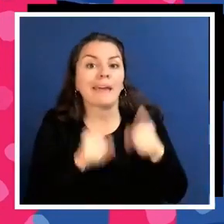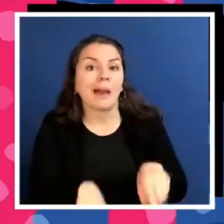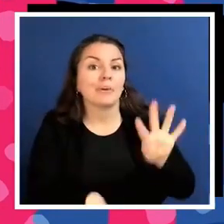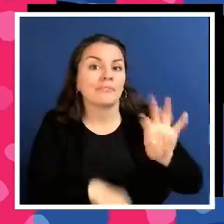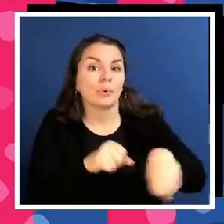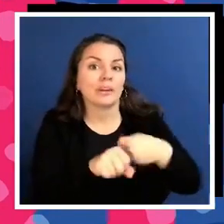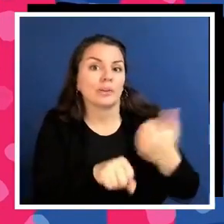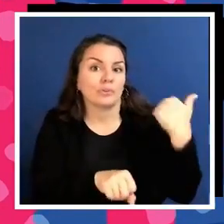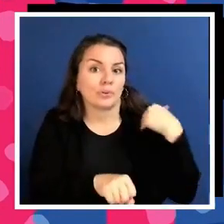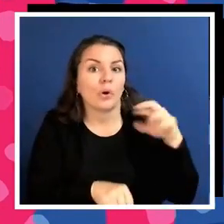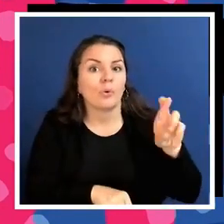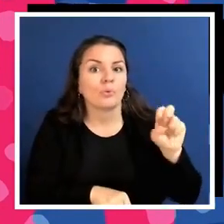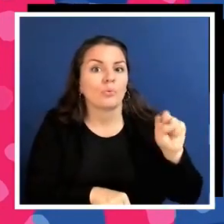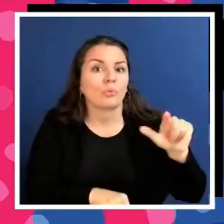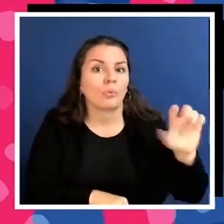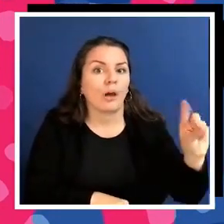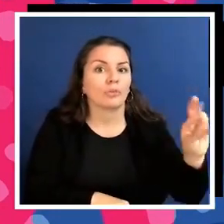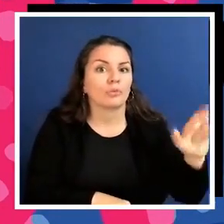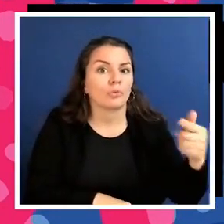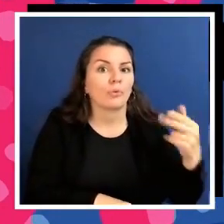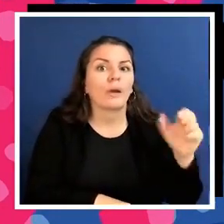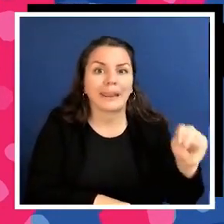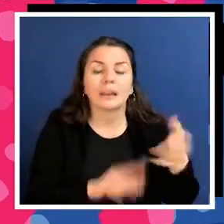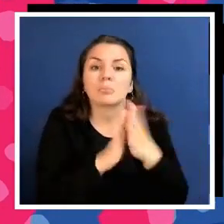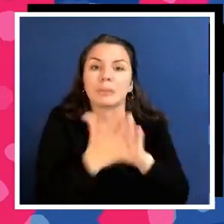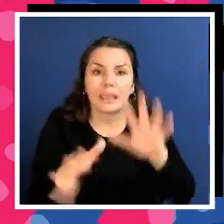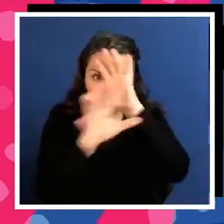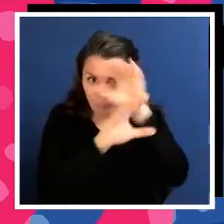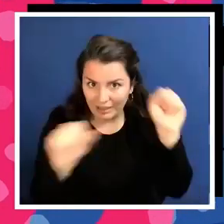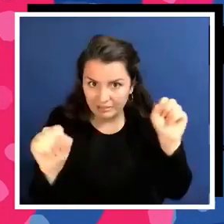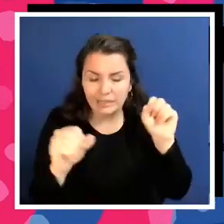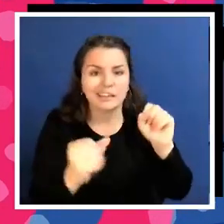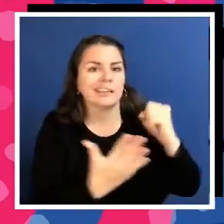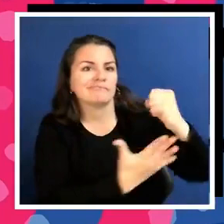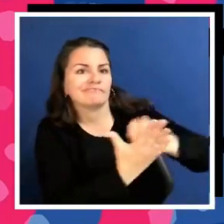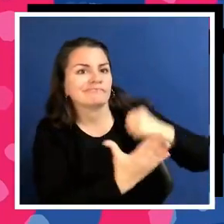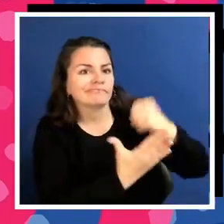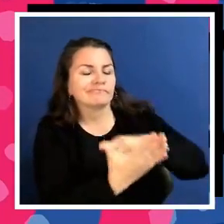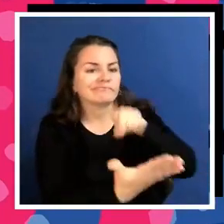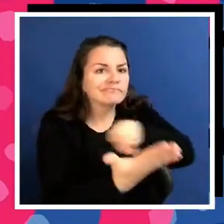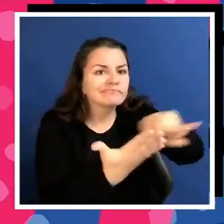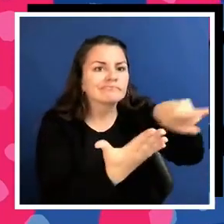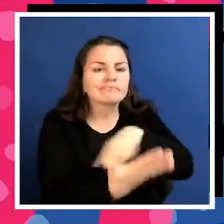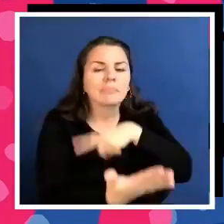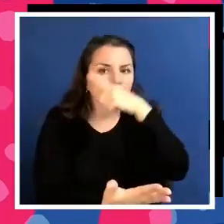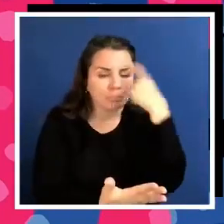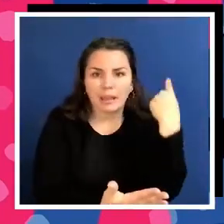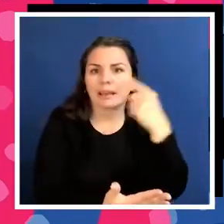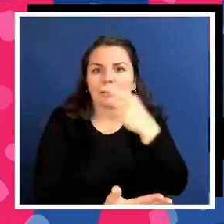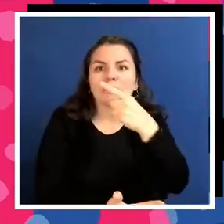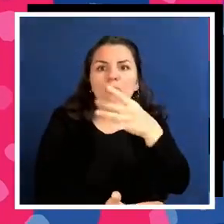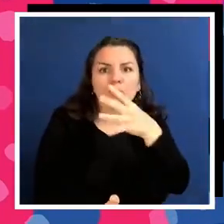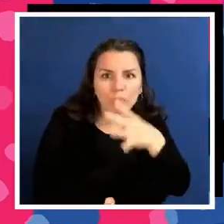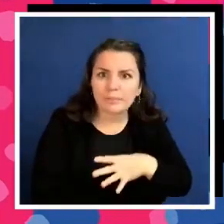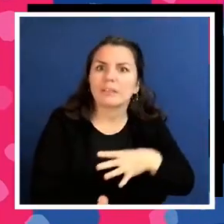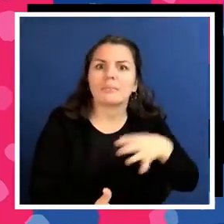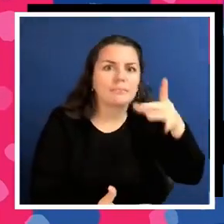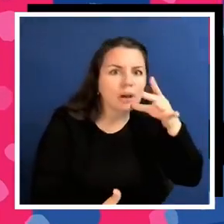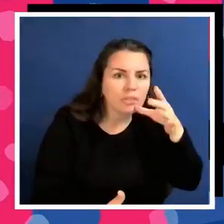CELEBRATION OF THE PROGRESSIVE MOVEMENT, 40 YEARS AGO RONALD